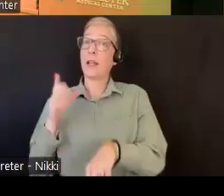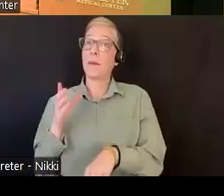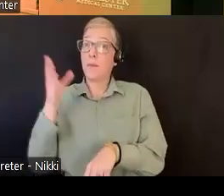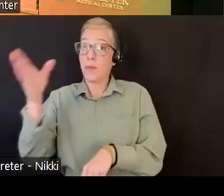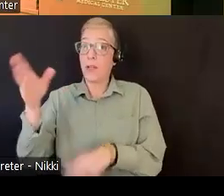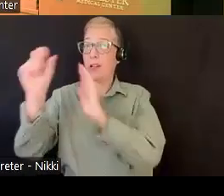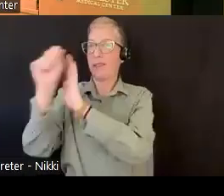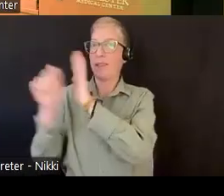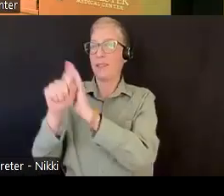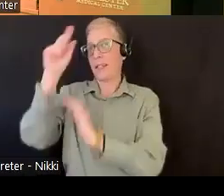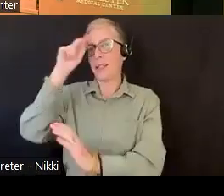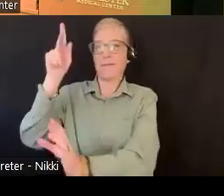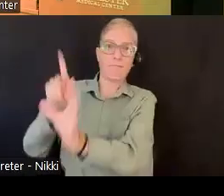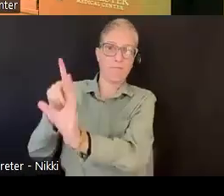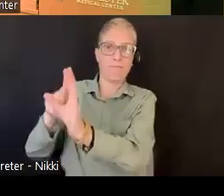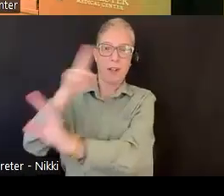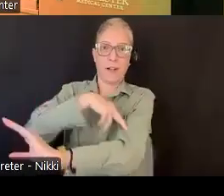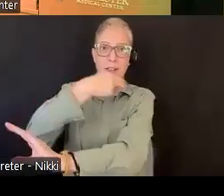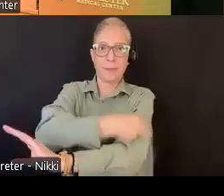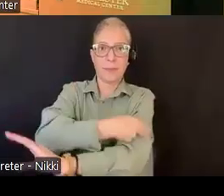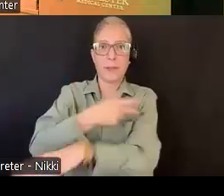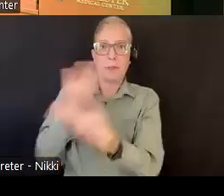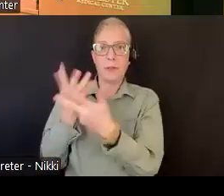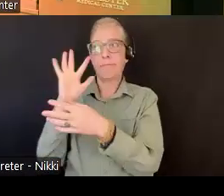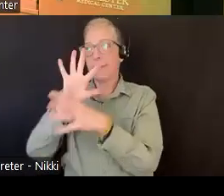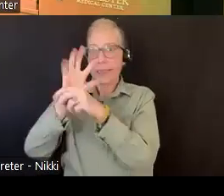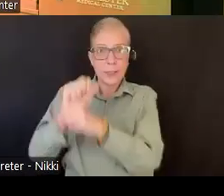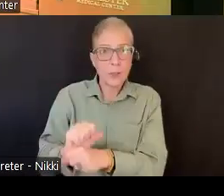hospital, get my feet grounded, kind of get to know the state a little bit, maybe find a town